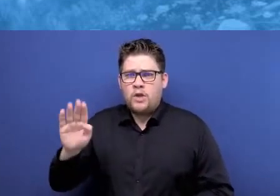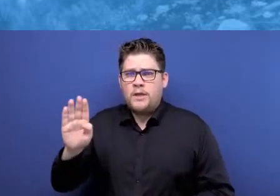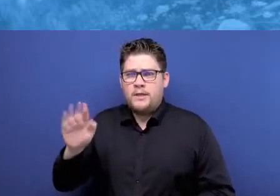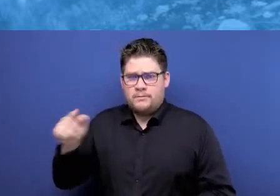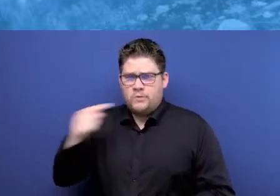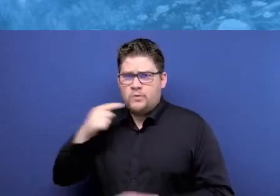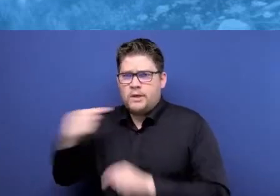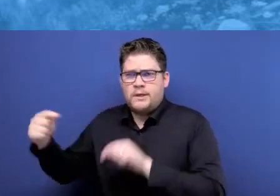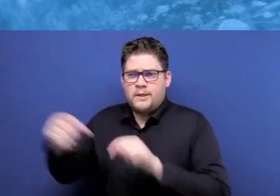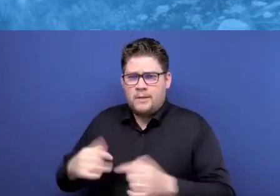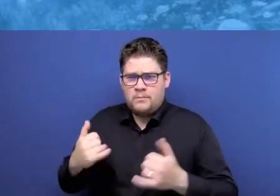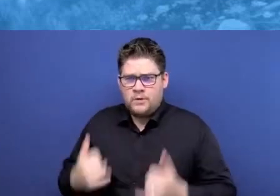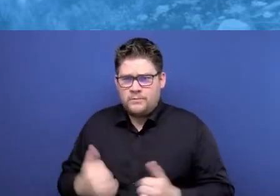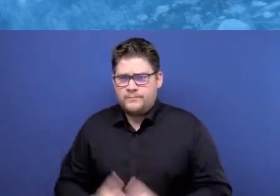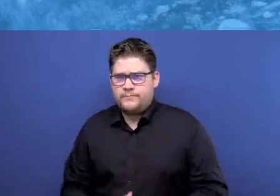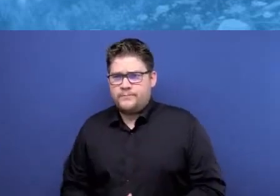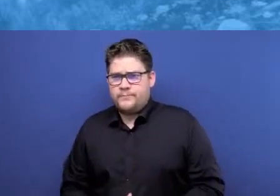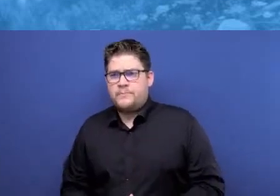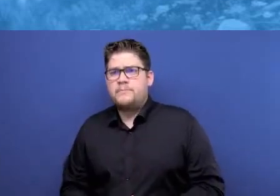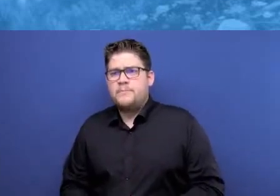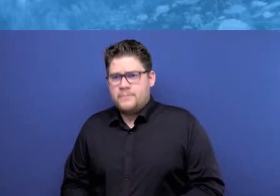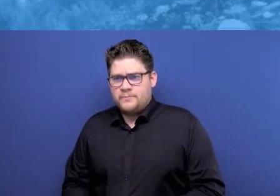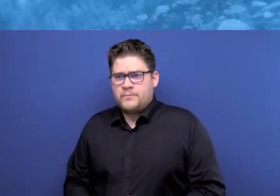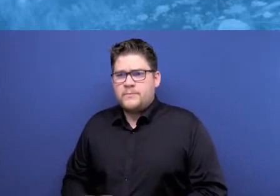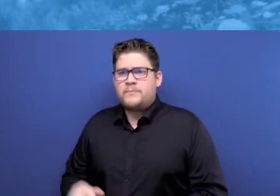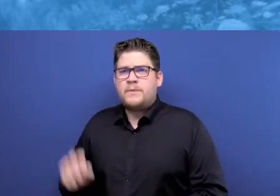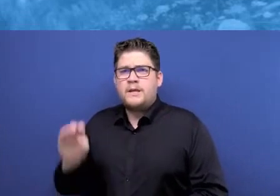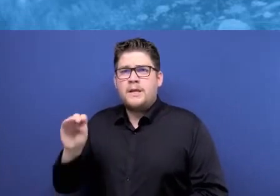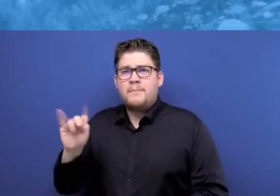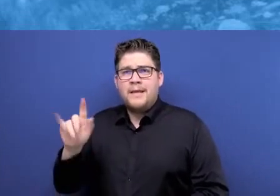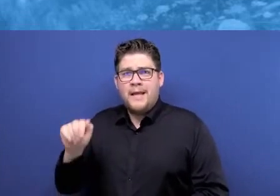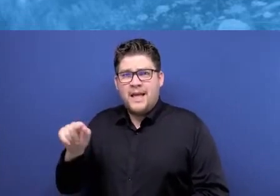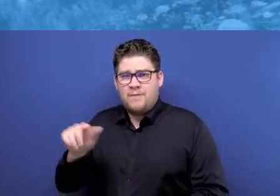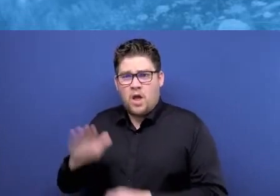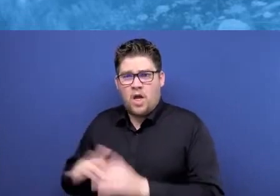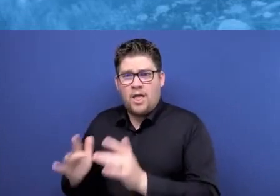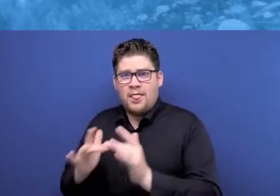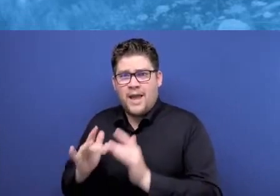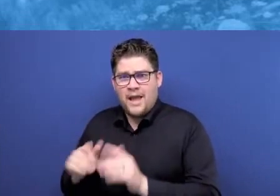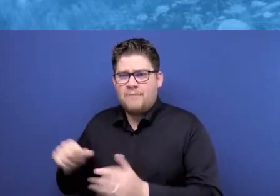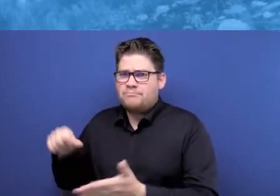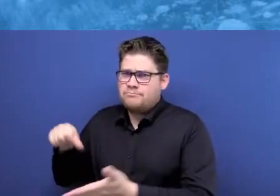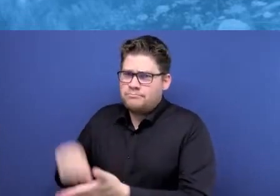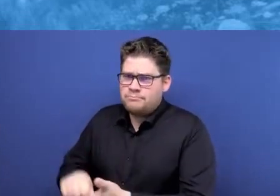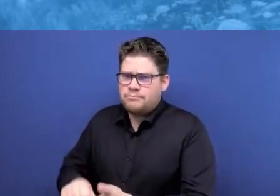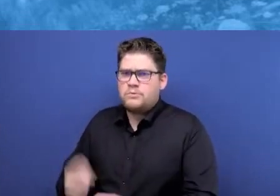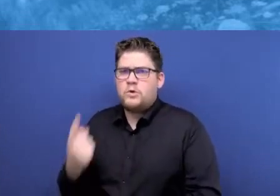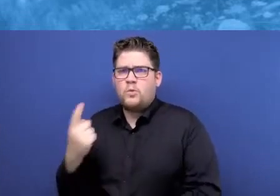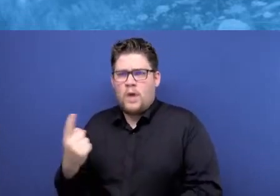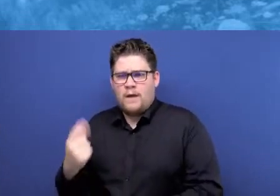the line, please Press star one to enter the queue. You will be limited to one question and one follow up. With that I'll turn